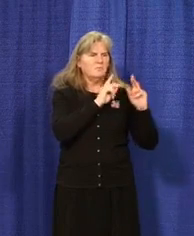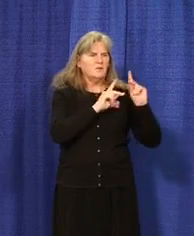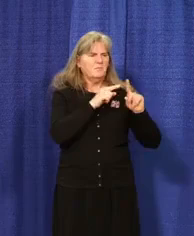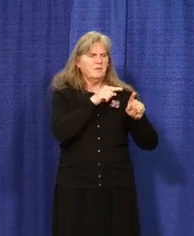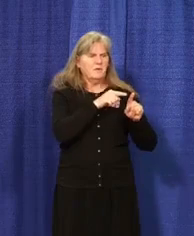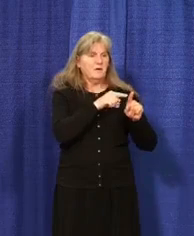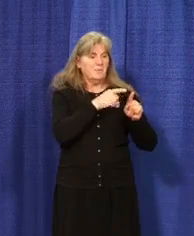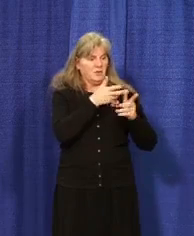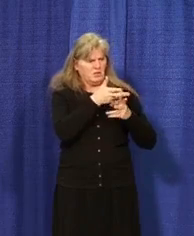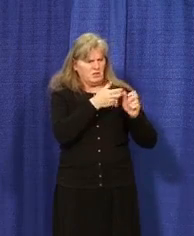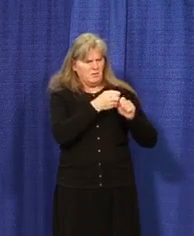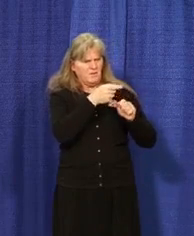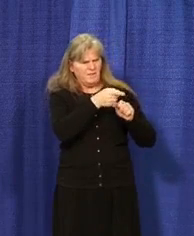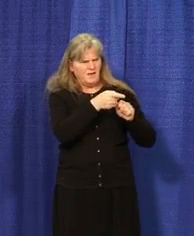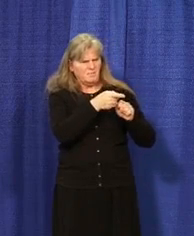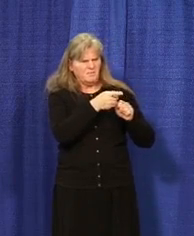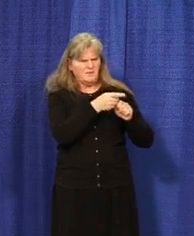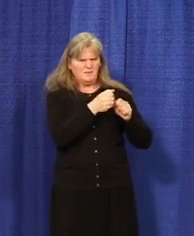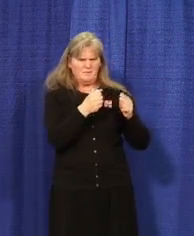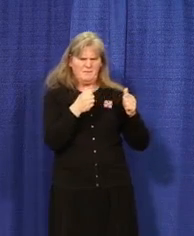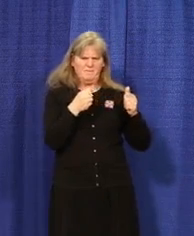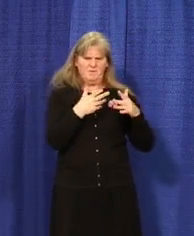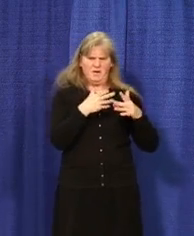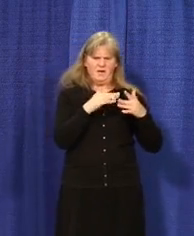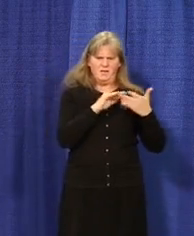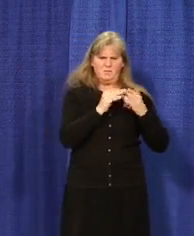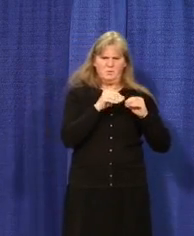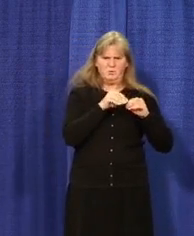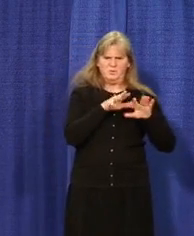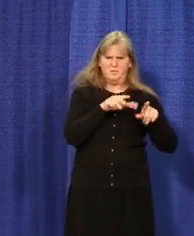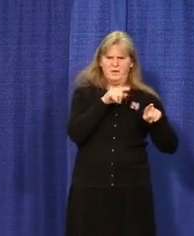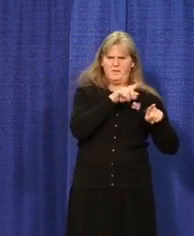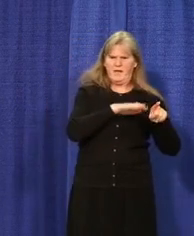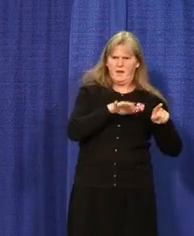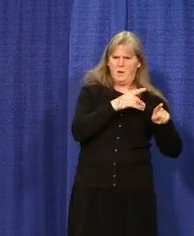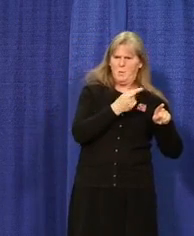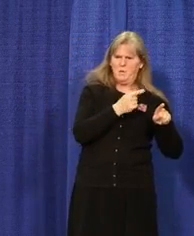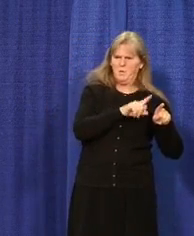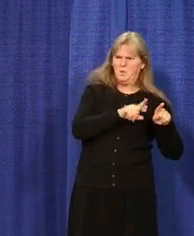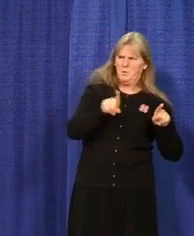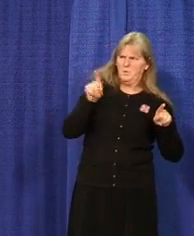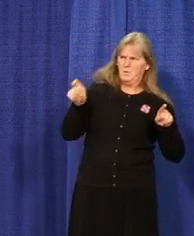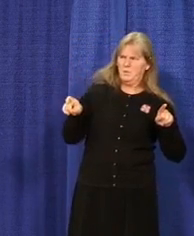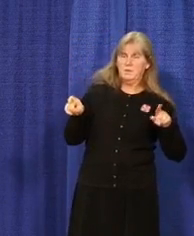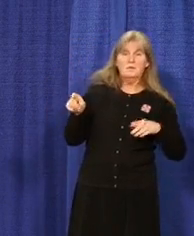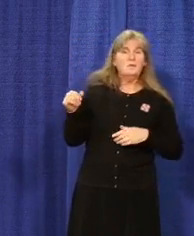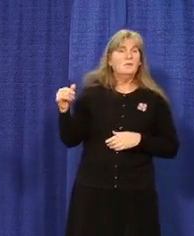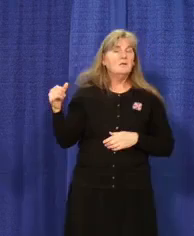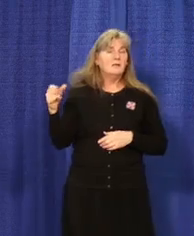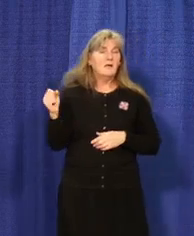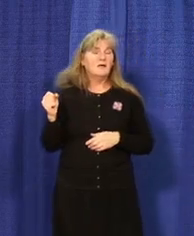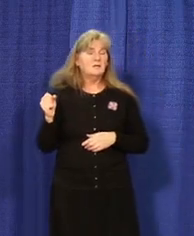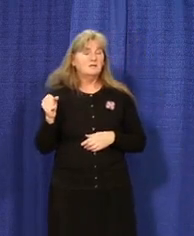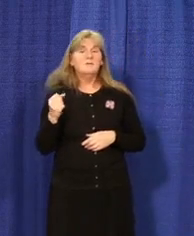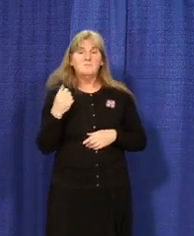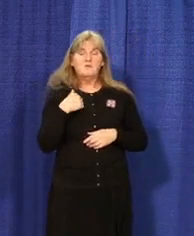spoken to are fearful of community spread. Yeah, for sure. The communities we have gone to,